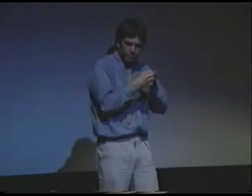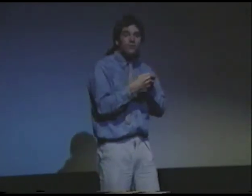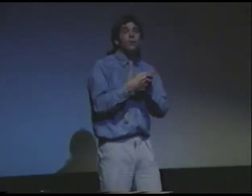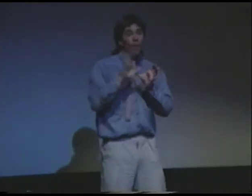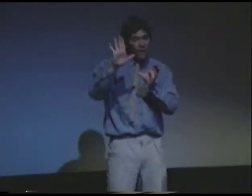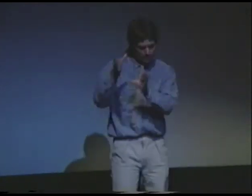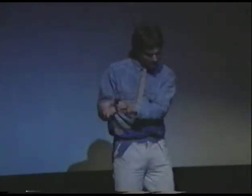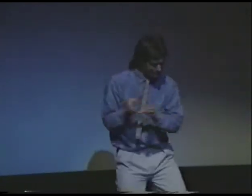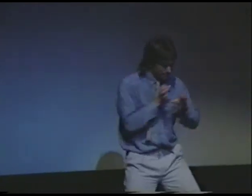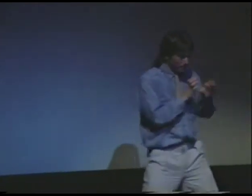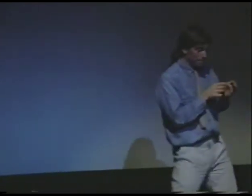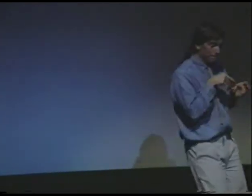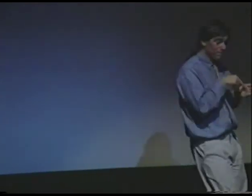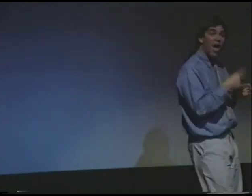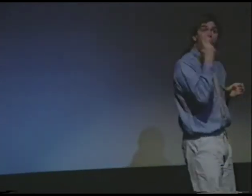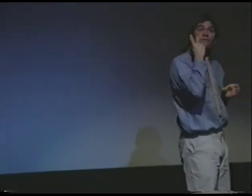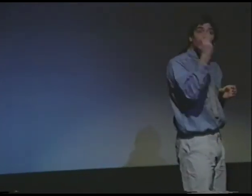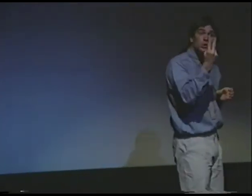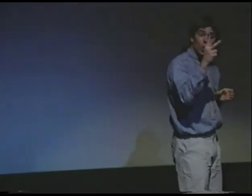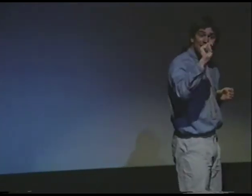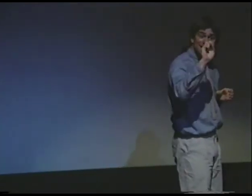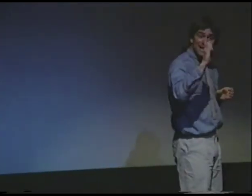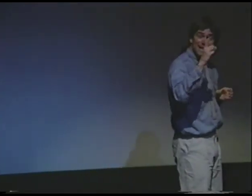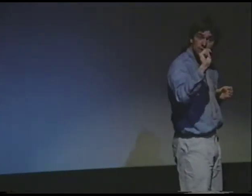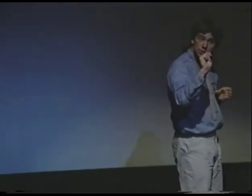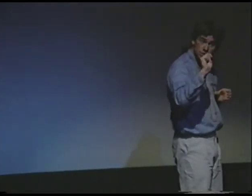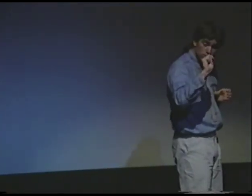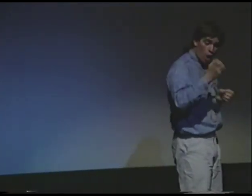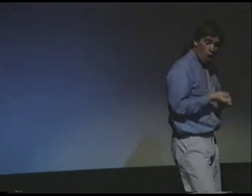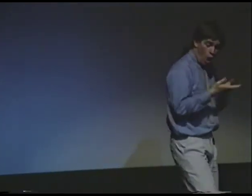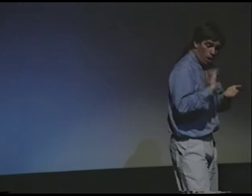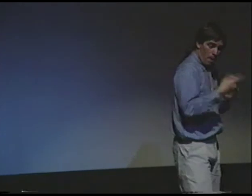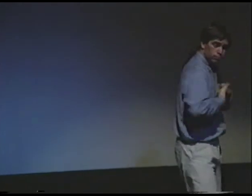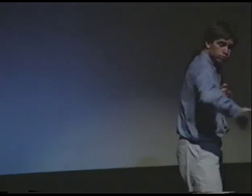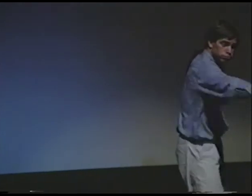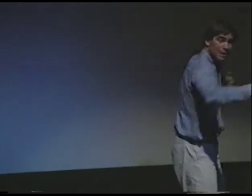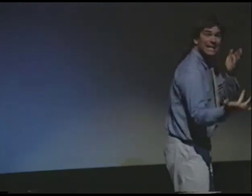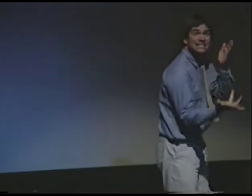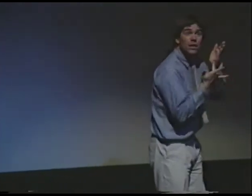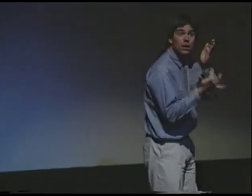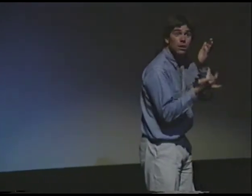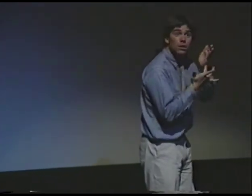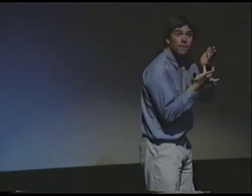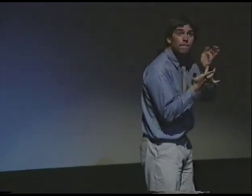still searching for visual experiences. So I call that the visual text.